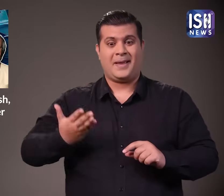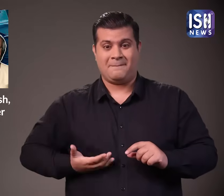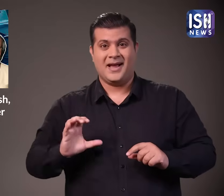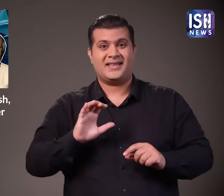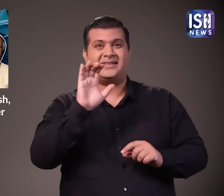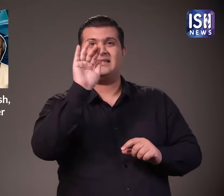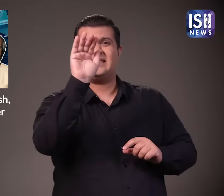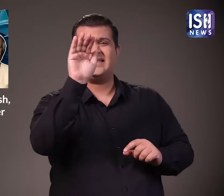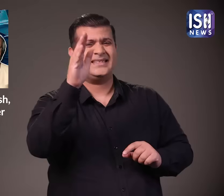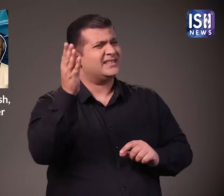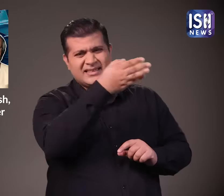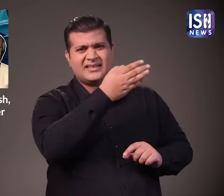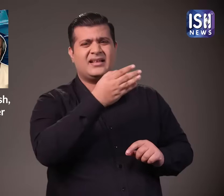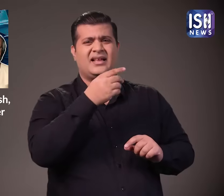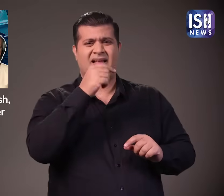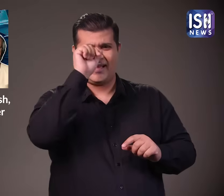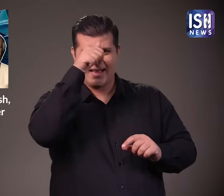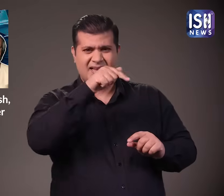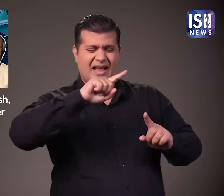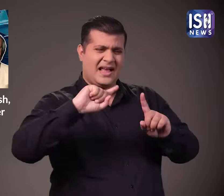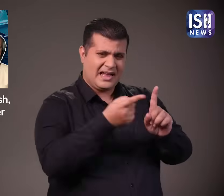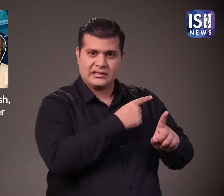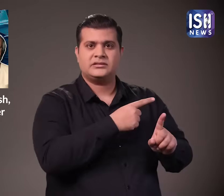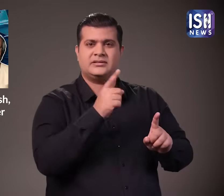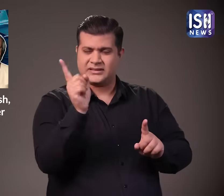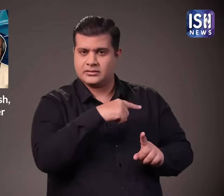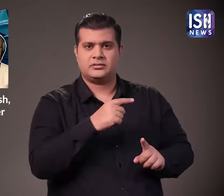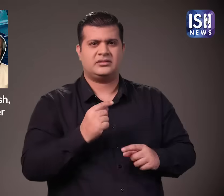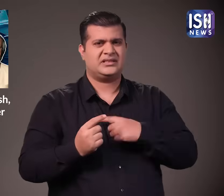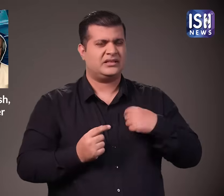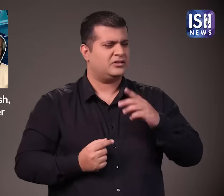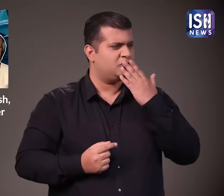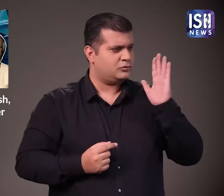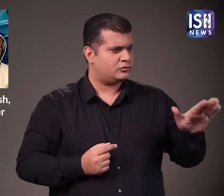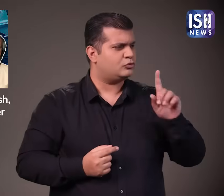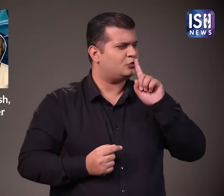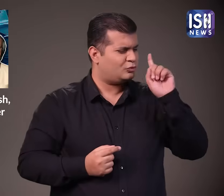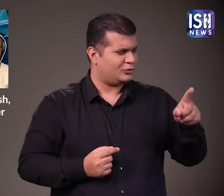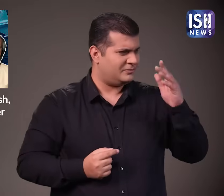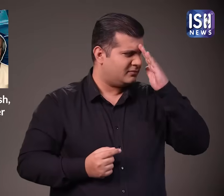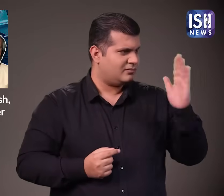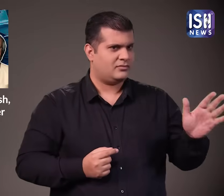Even though Bangladesh is provoking China, they are not paying heed to them